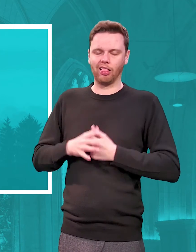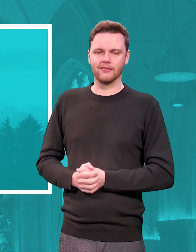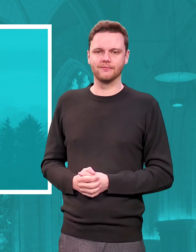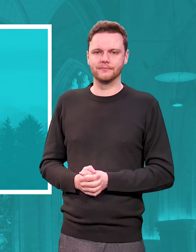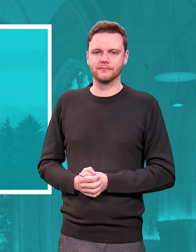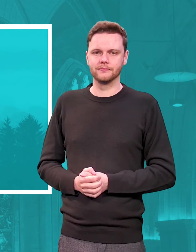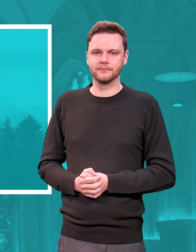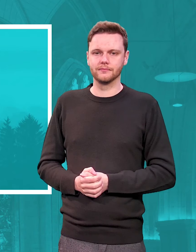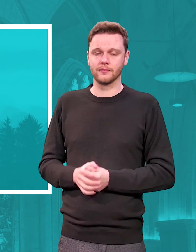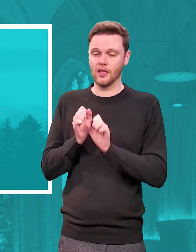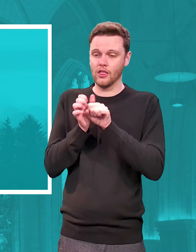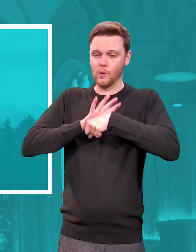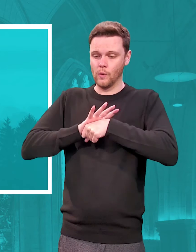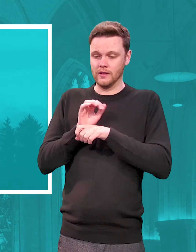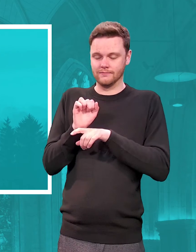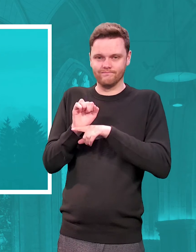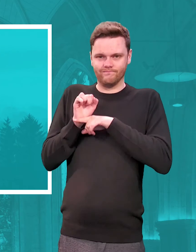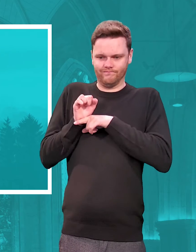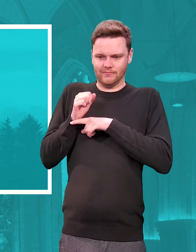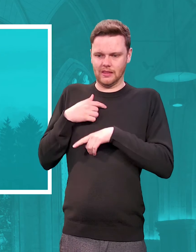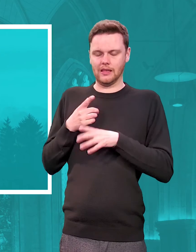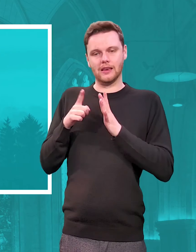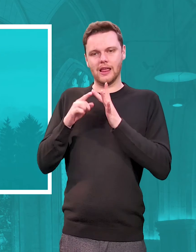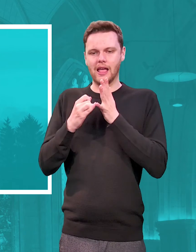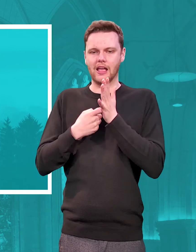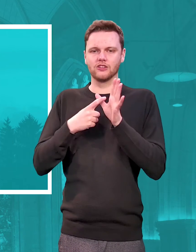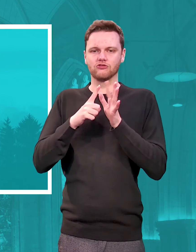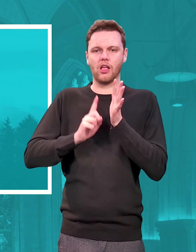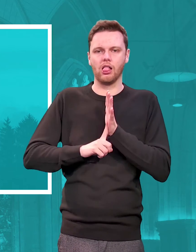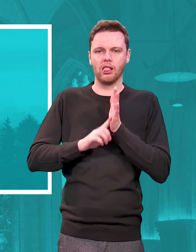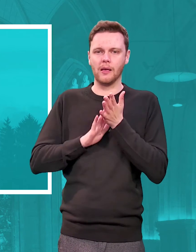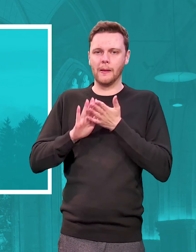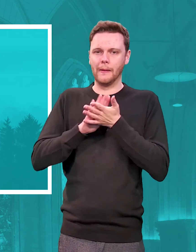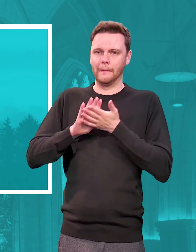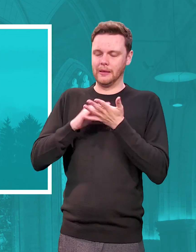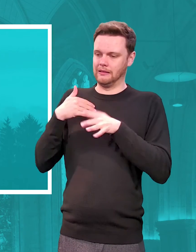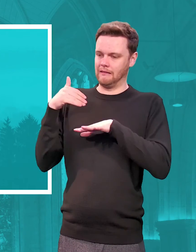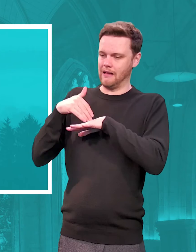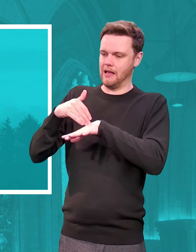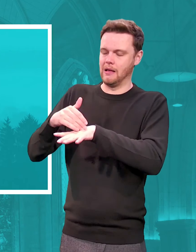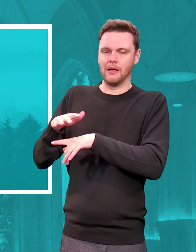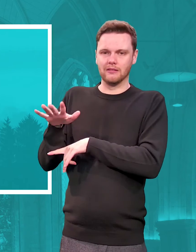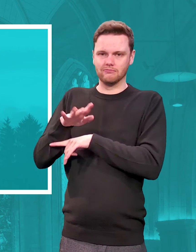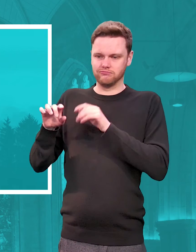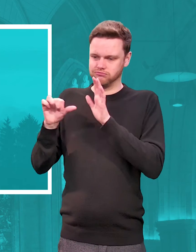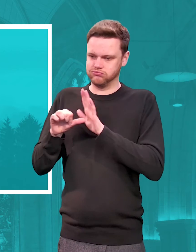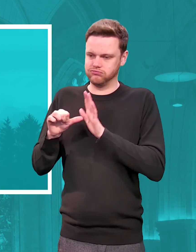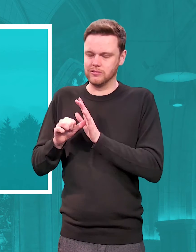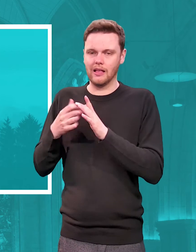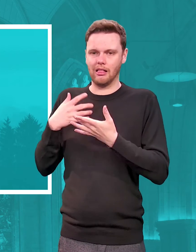The COVID restrictions in Israel, have also had a significant effect on trading results in the hotel at Tiberias, and the delayed reopening of the guest house.